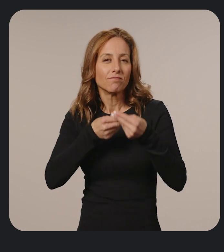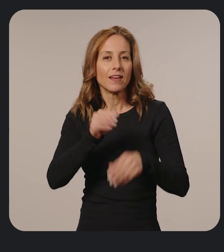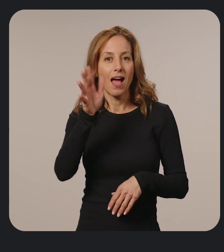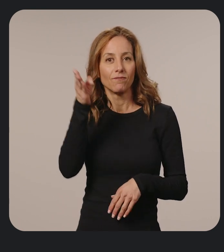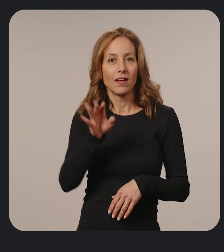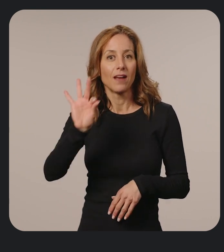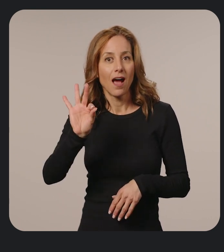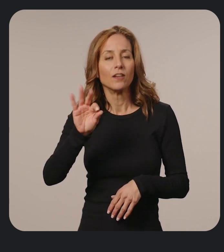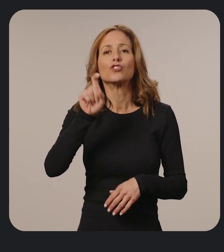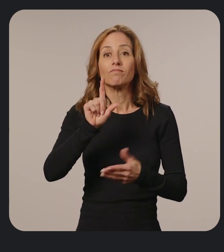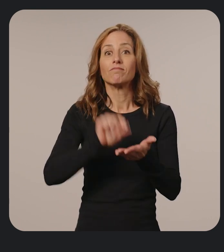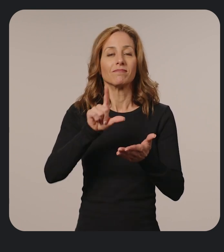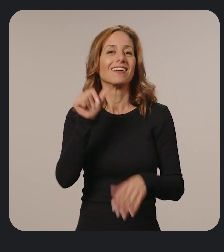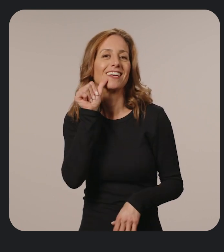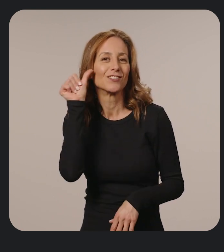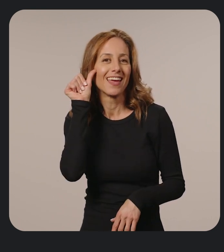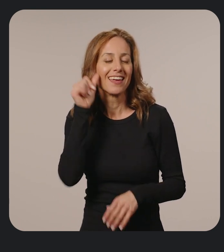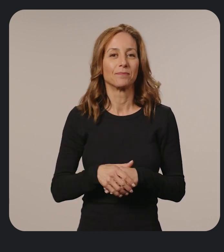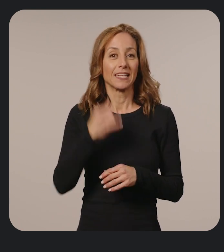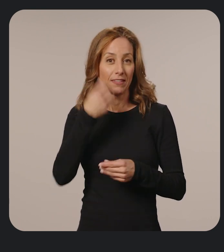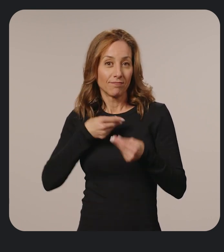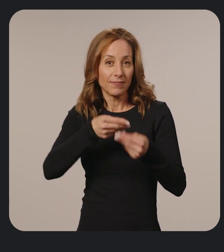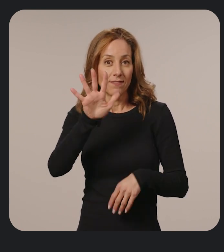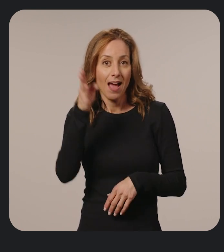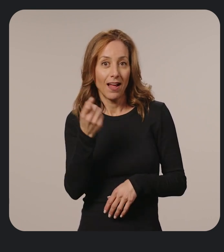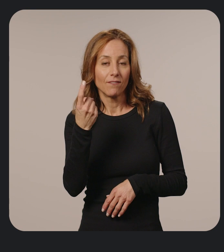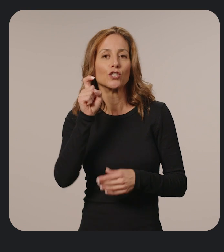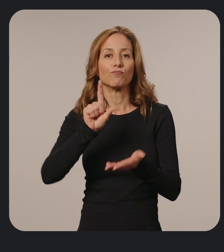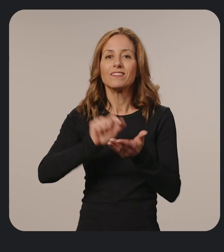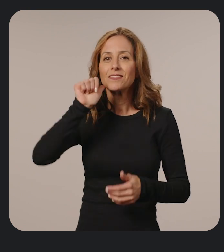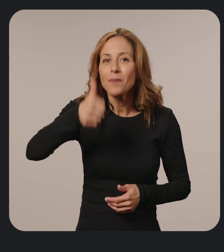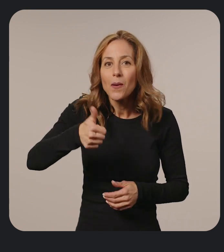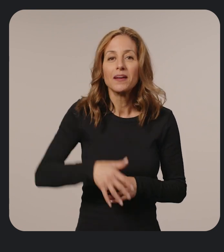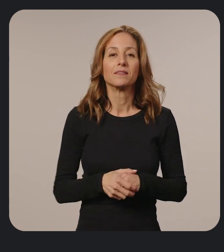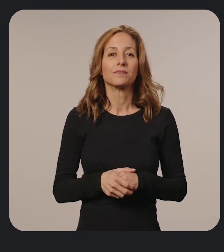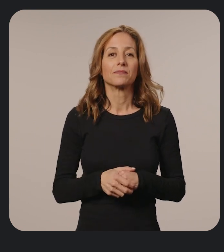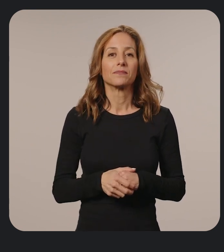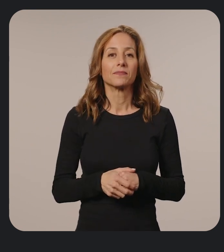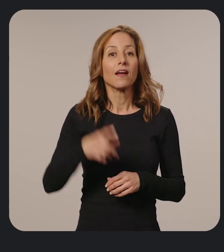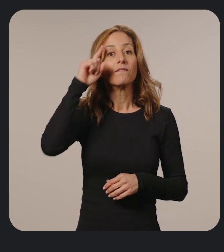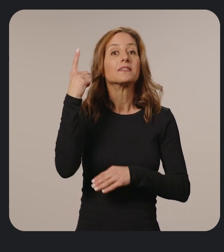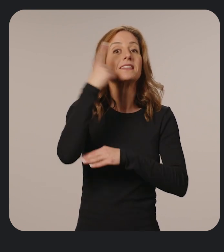If we pass in 5/9, it should print out yesterday. If we pass 5/11, it should print tomorrow.